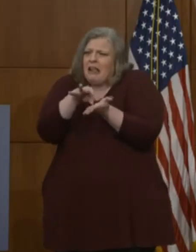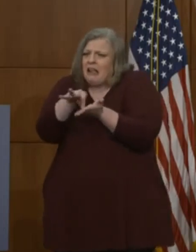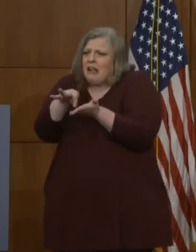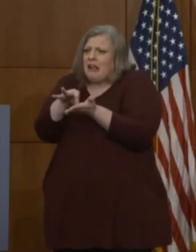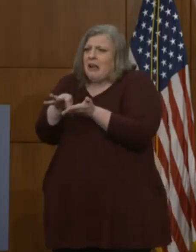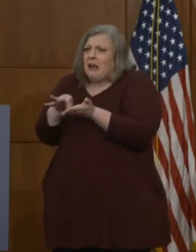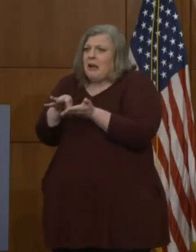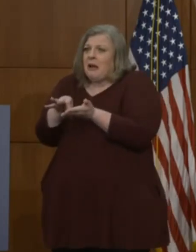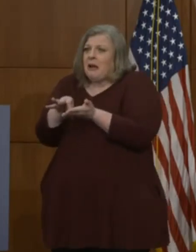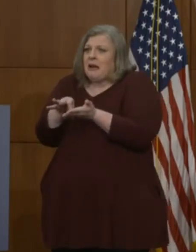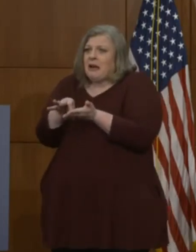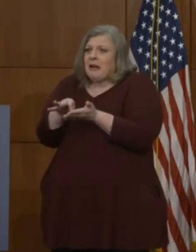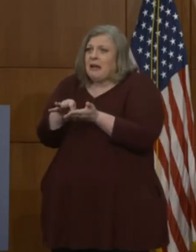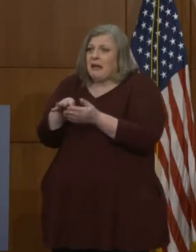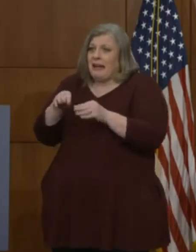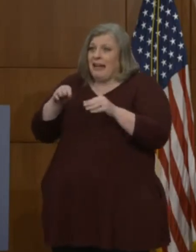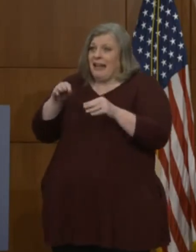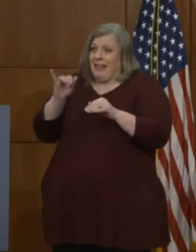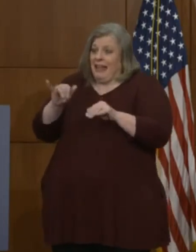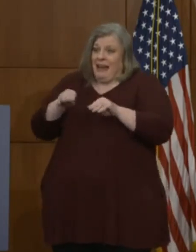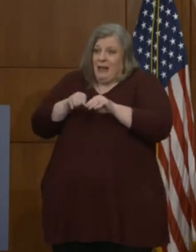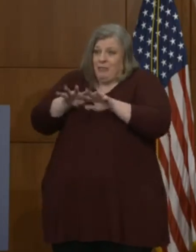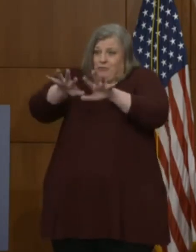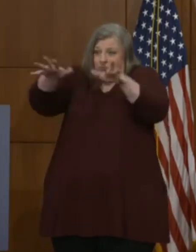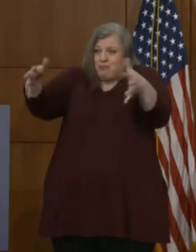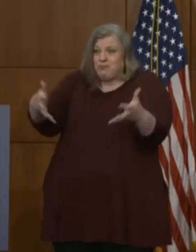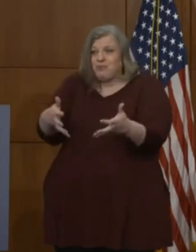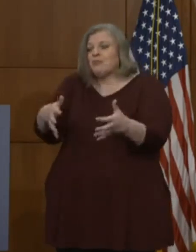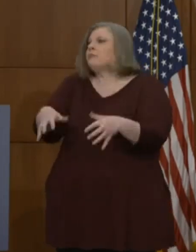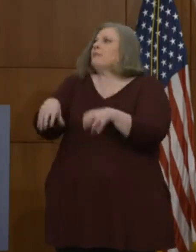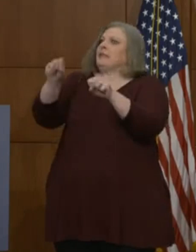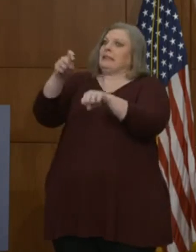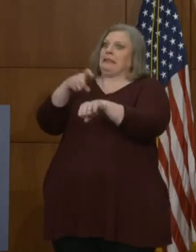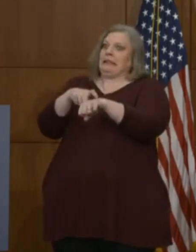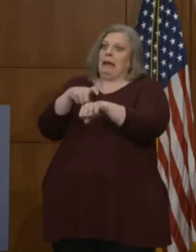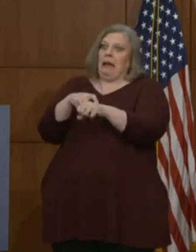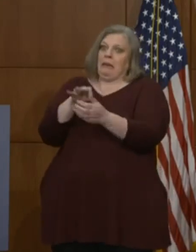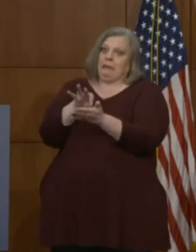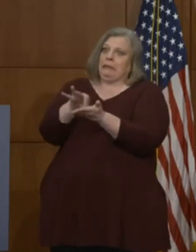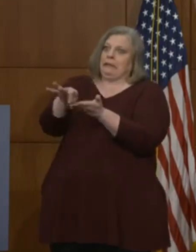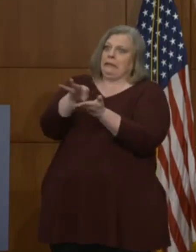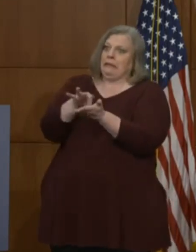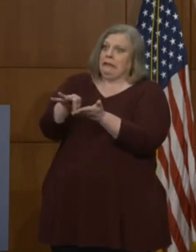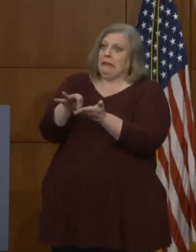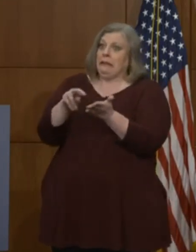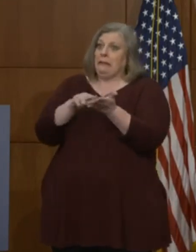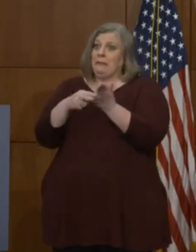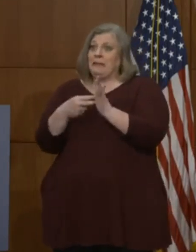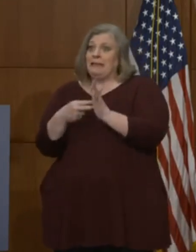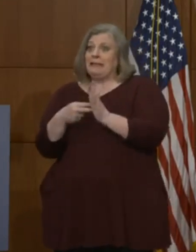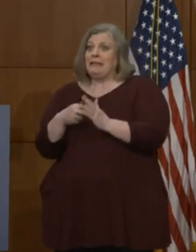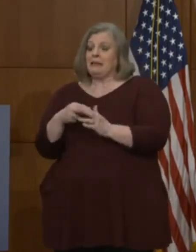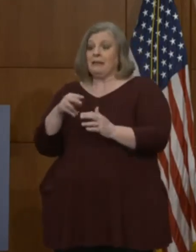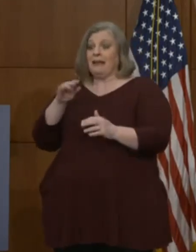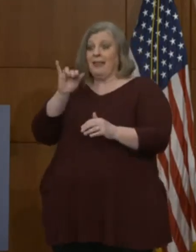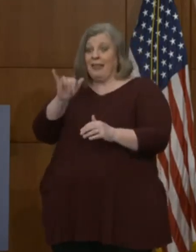THAT MEANS THAT WE CAN CATCH UP PRETTY QUICKLY AND THE PRETTY QUICKLY AND THE SITUATION OF THE PANDEMIC IT SITUATION OF THE PANDEMIC IT TAKES LONGER TIME AND THAT GETS TAKES LONGER TIME AND THAT GETS REFLECTED IN THIS LAG IN